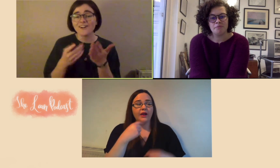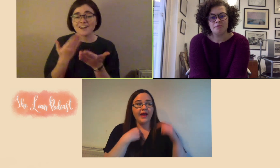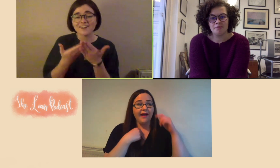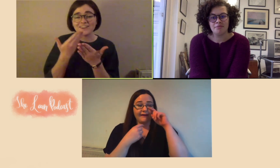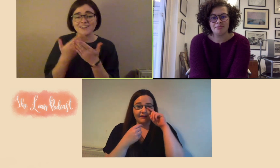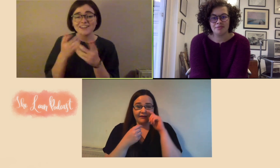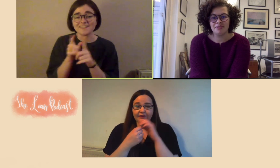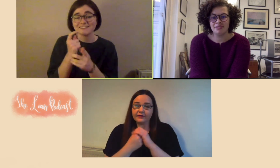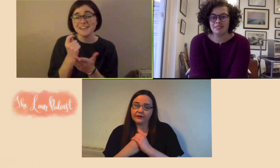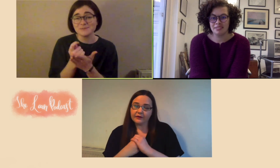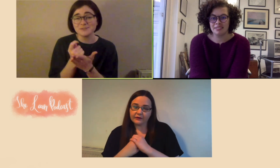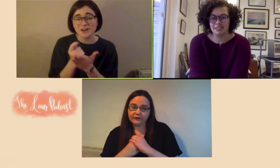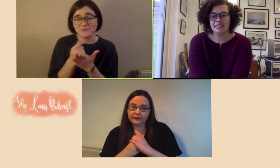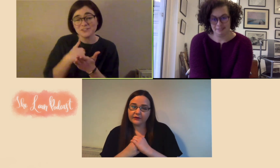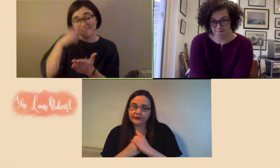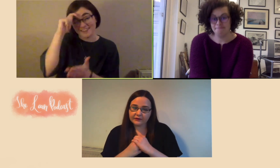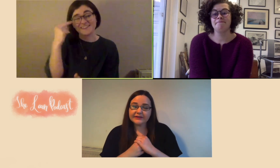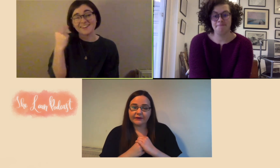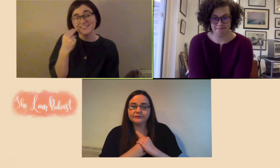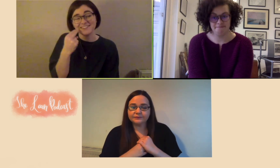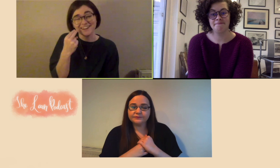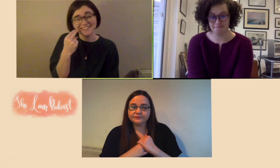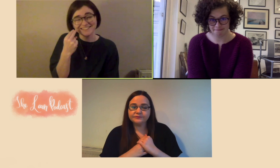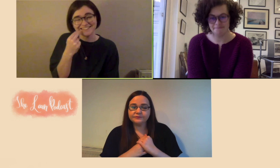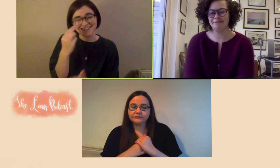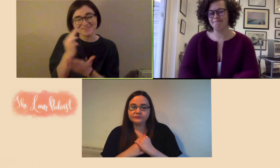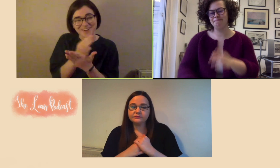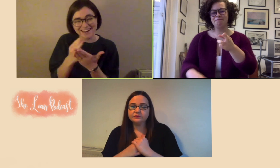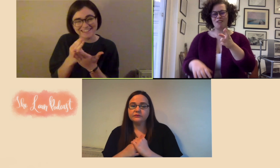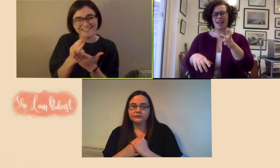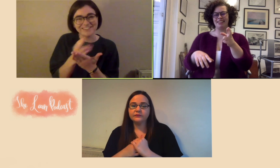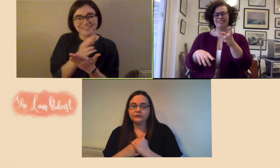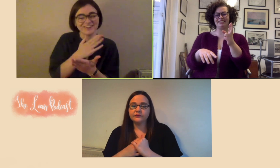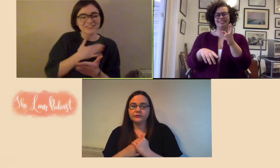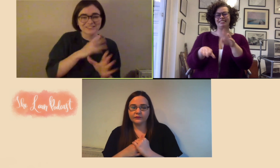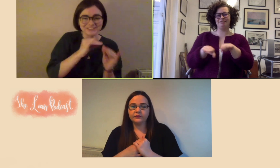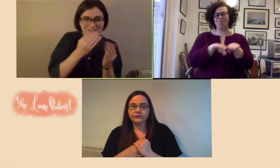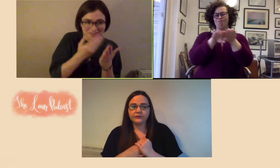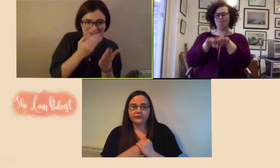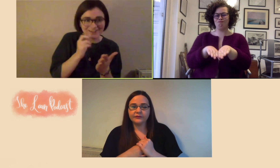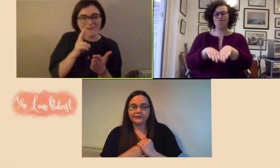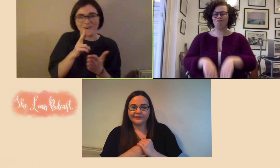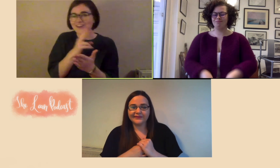We're all still learning to cope in this new world. That's exactly it. We're all learning at the same time.